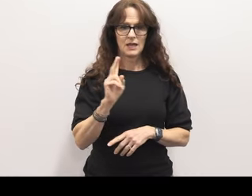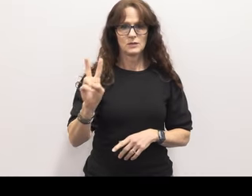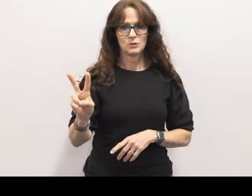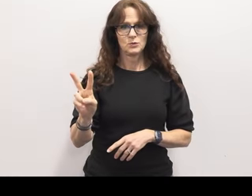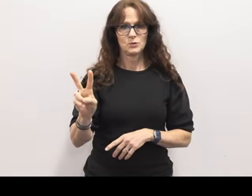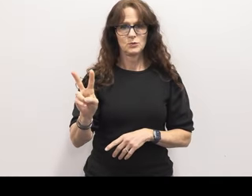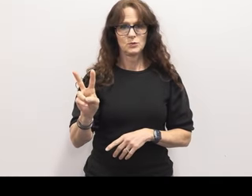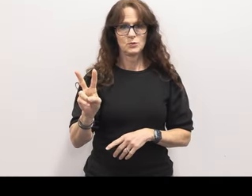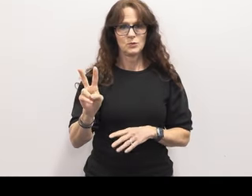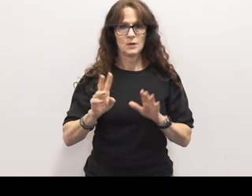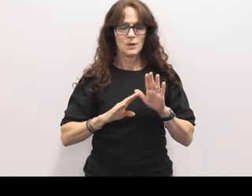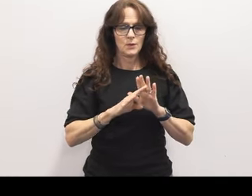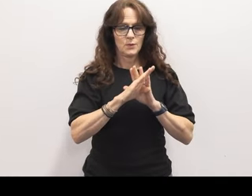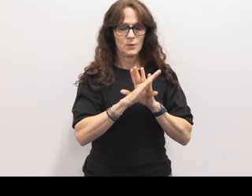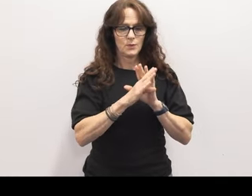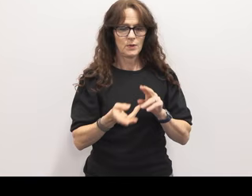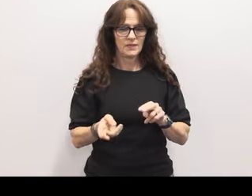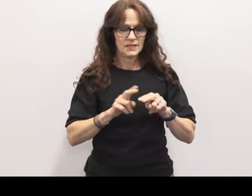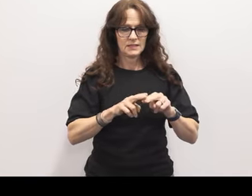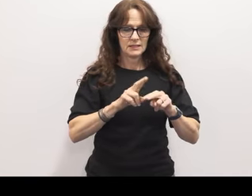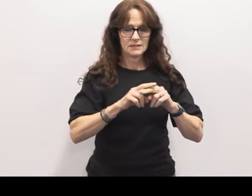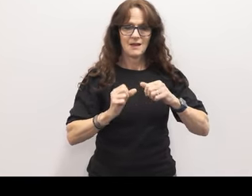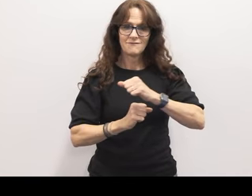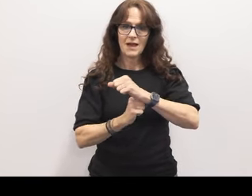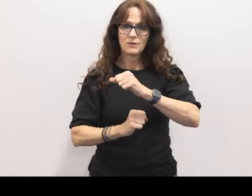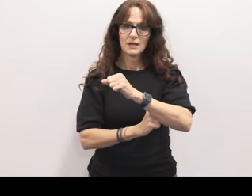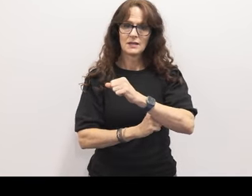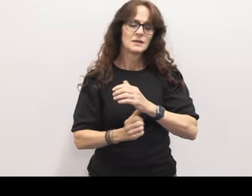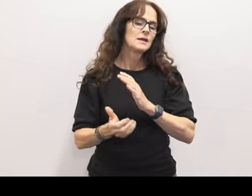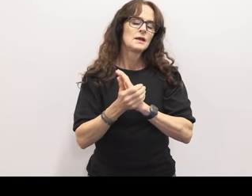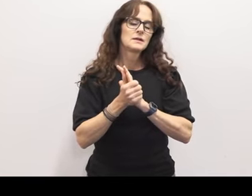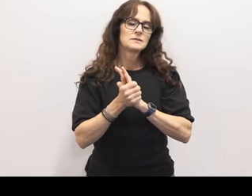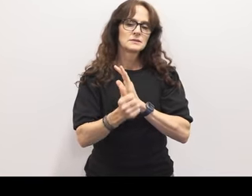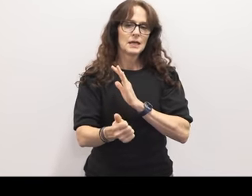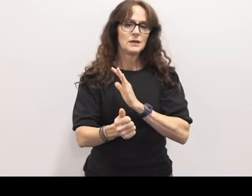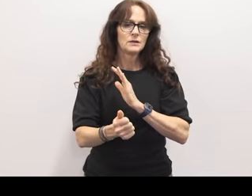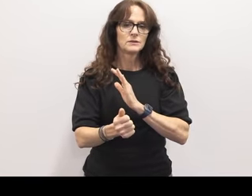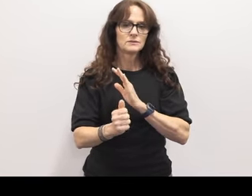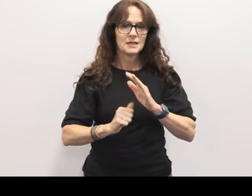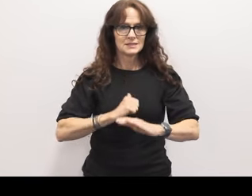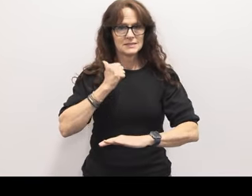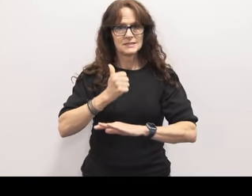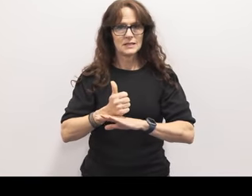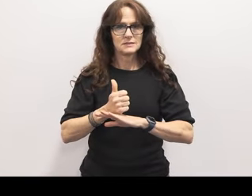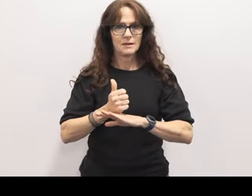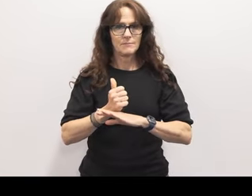these accelerated gains in the foundational skills really sets us up for long-term recovery,